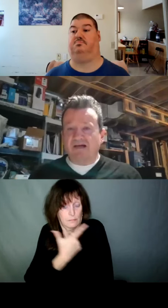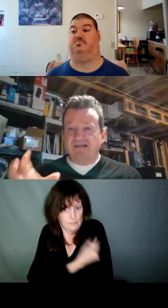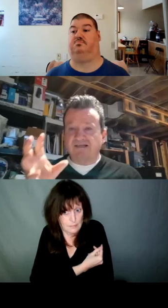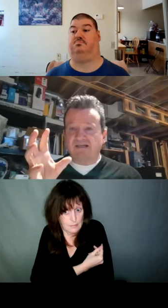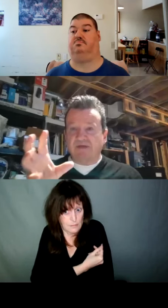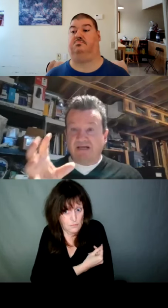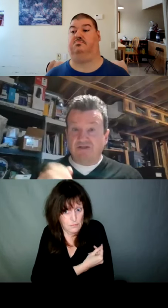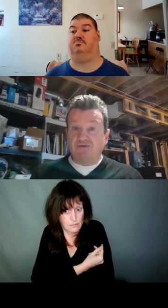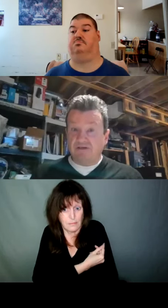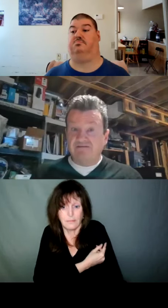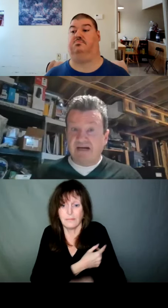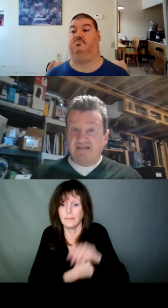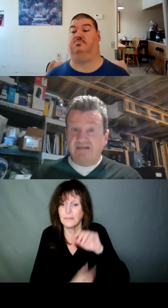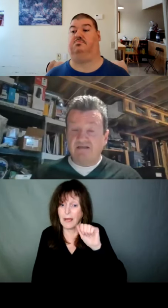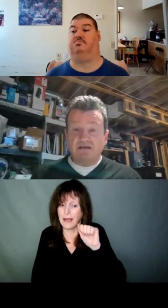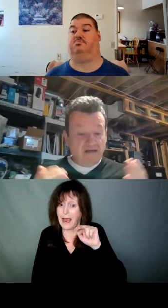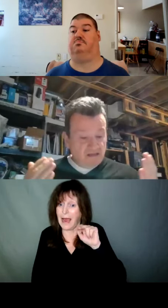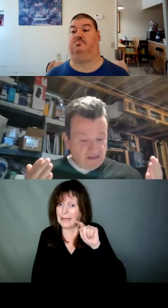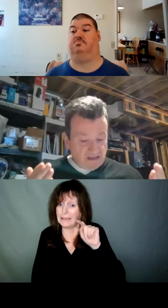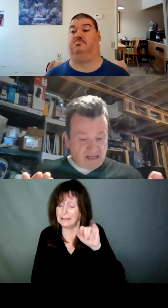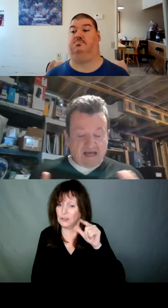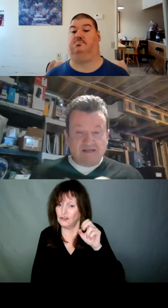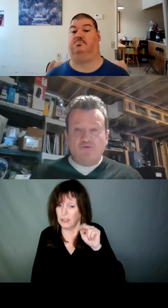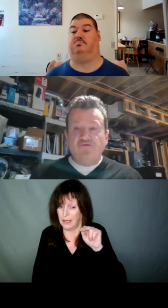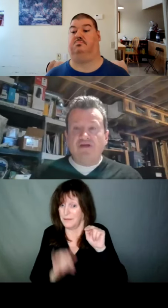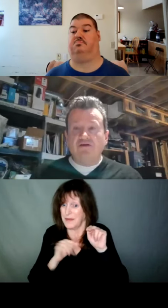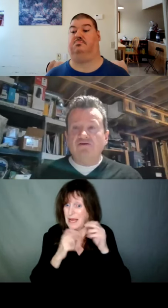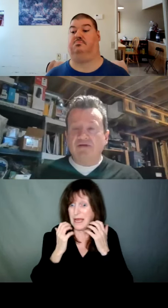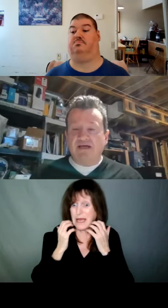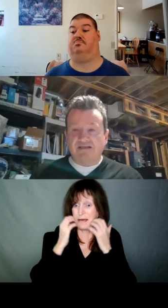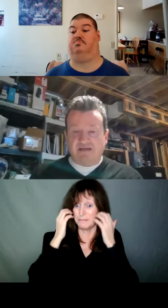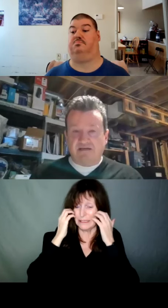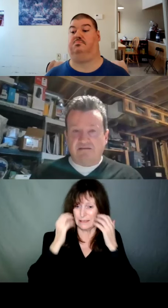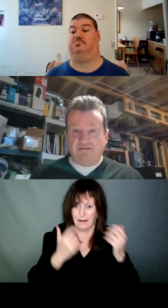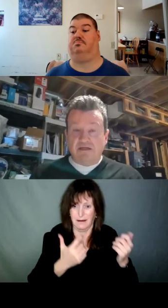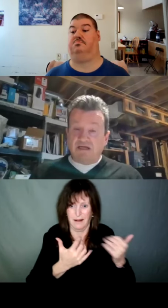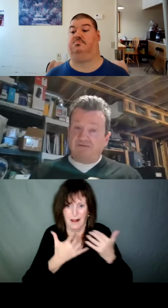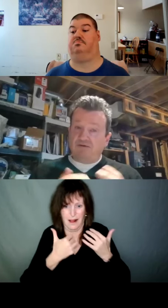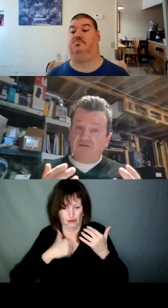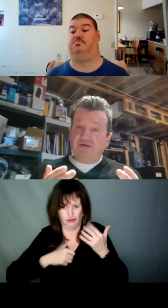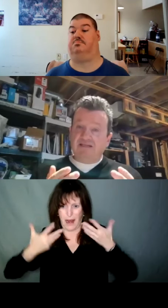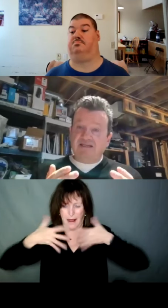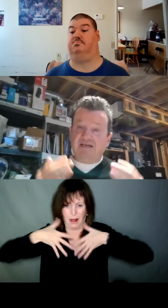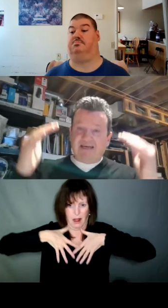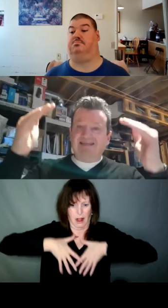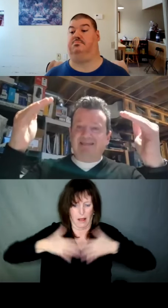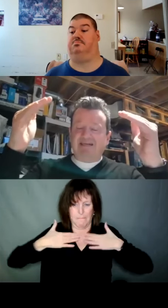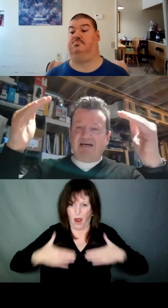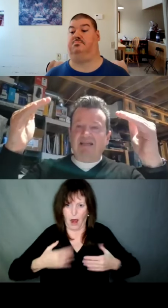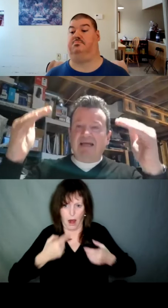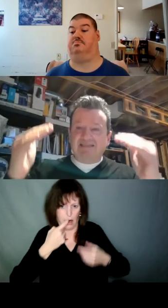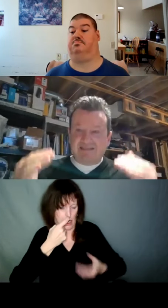Measles for example you get an injection